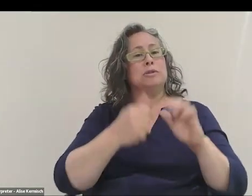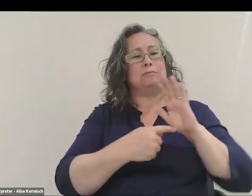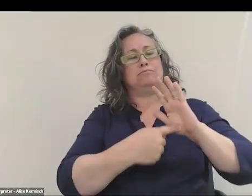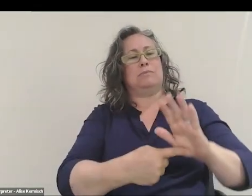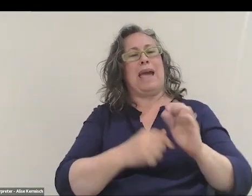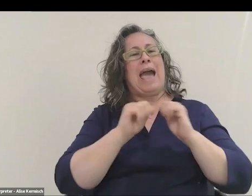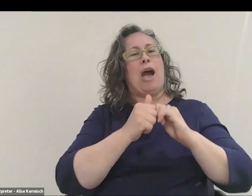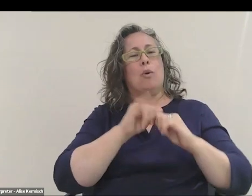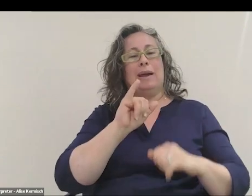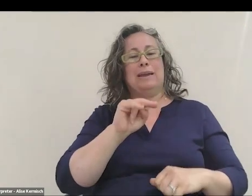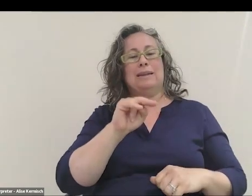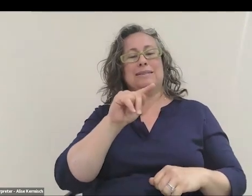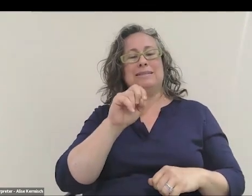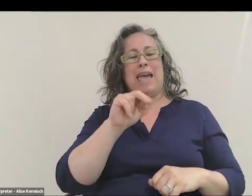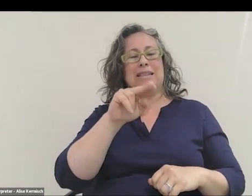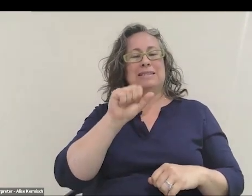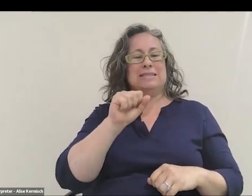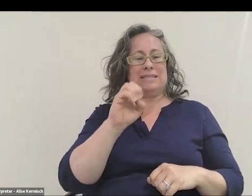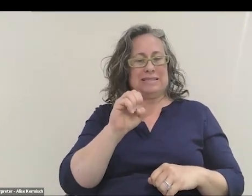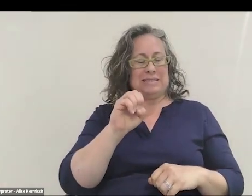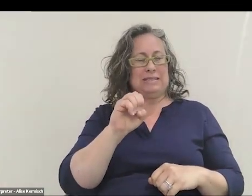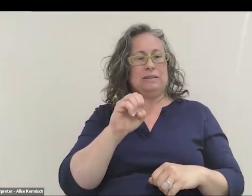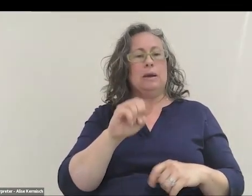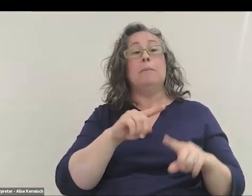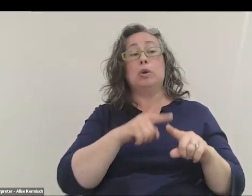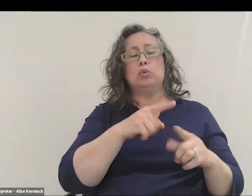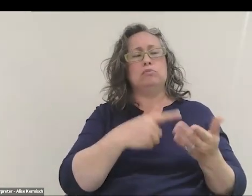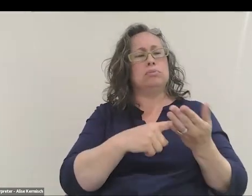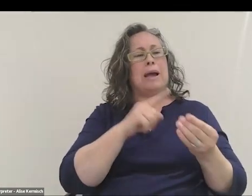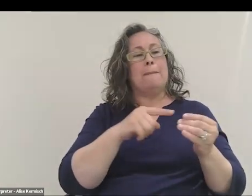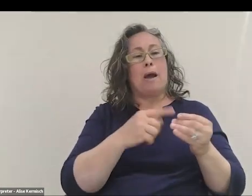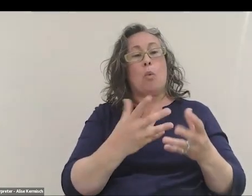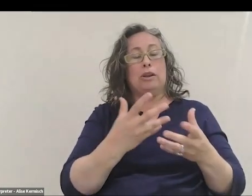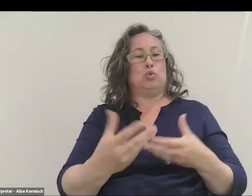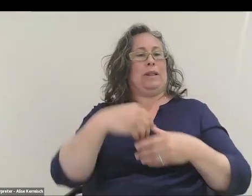Then you talked about the wish to also include frequency.